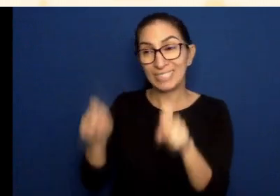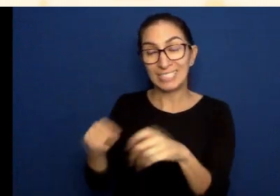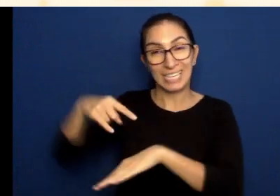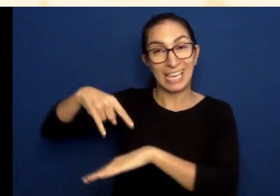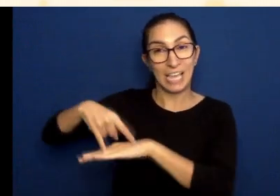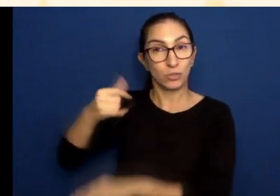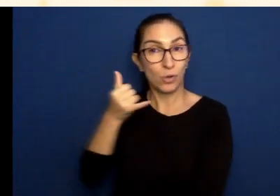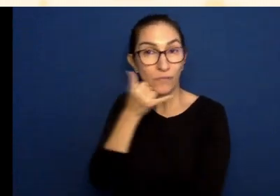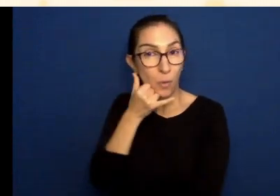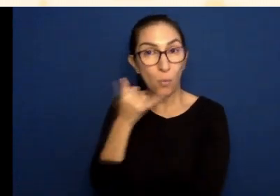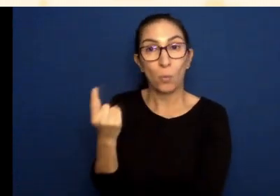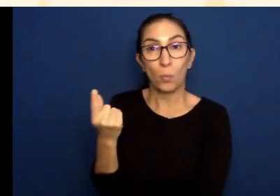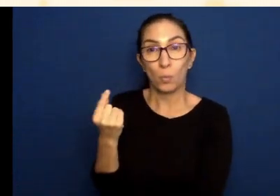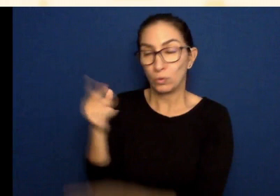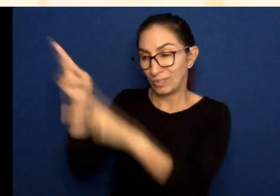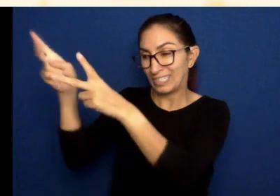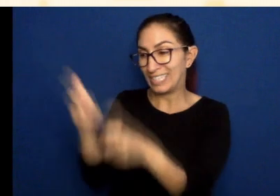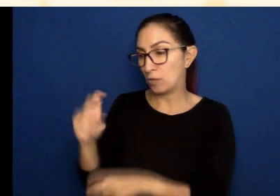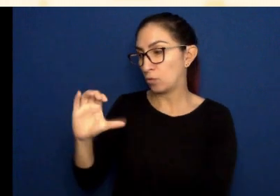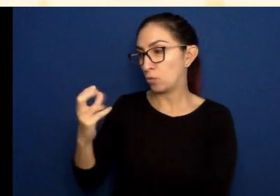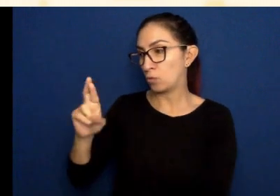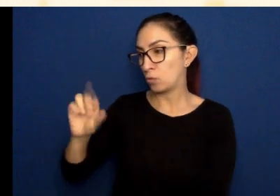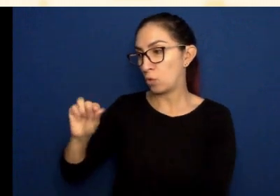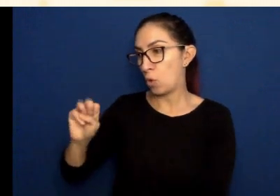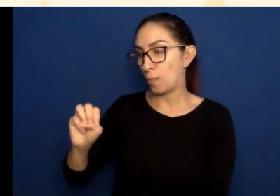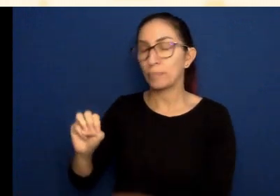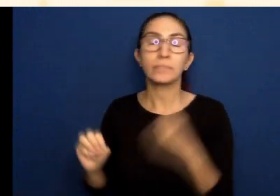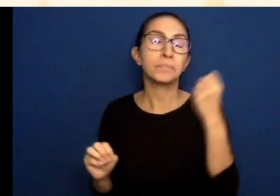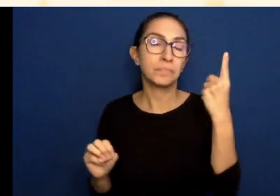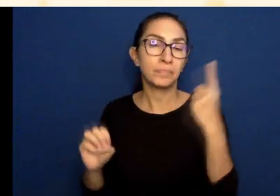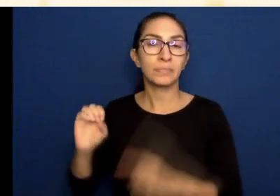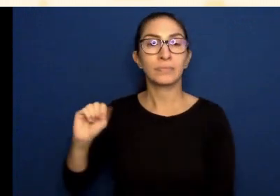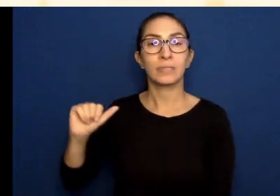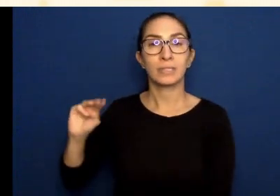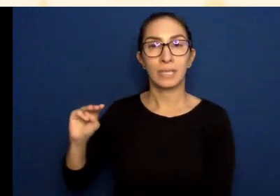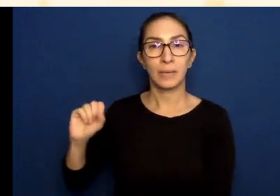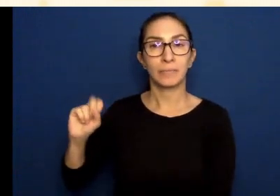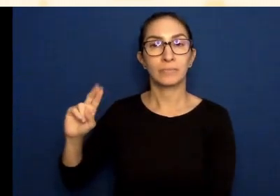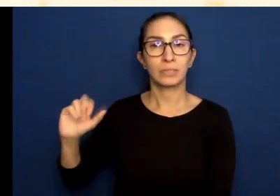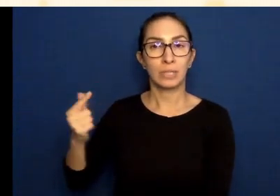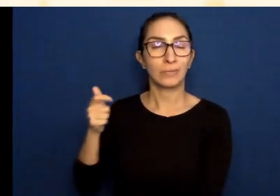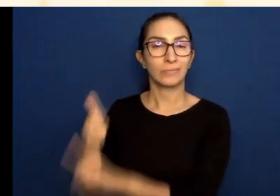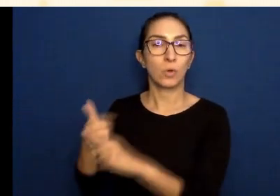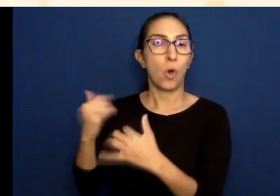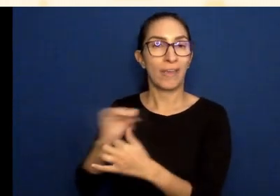It's absolutely not possible to test on all of those systems. So the best thing to do when you're testing a mobile site